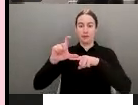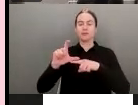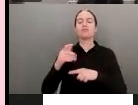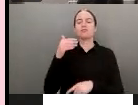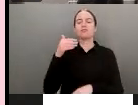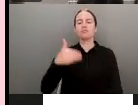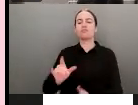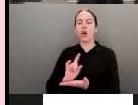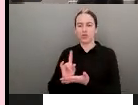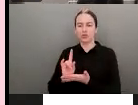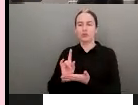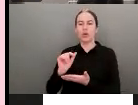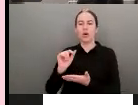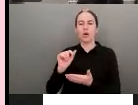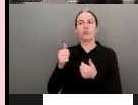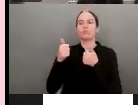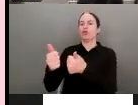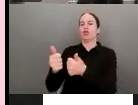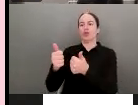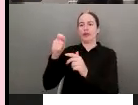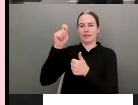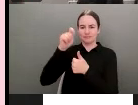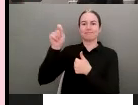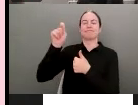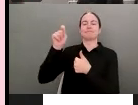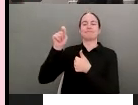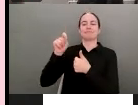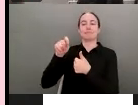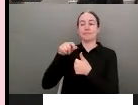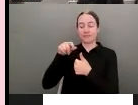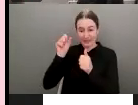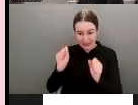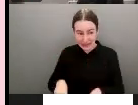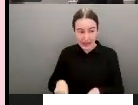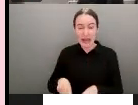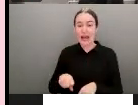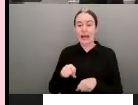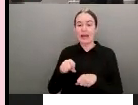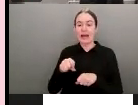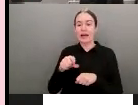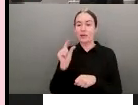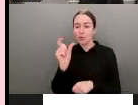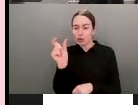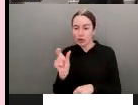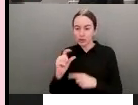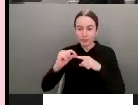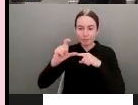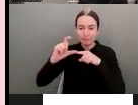a great test, it usually... You can find a lot of different problems